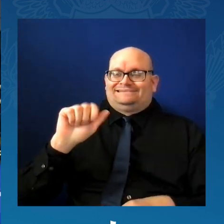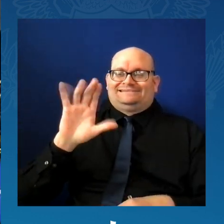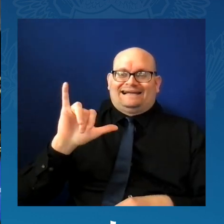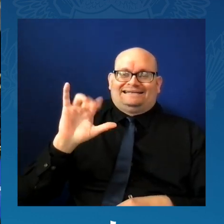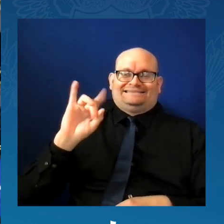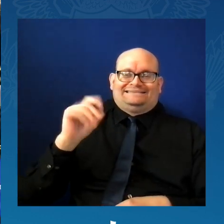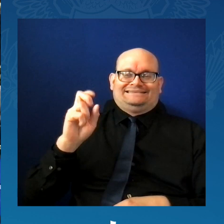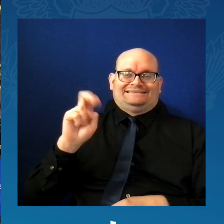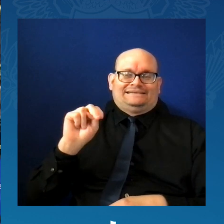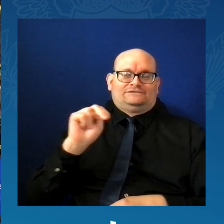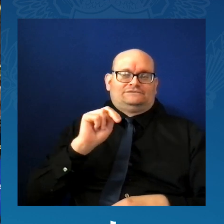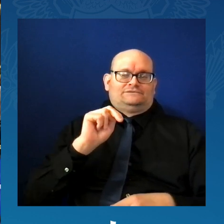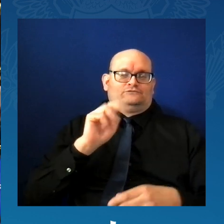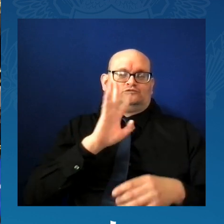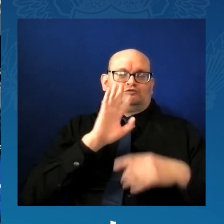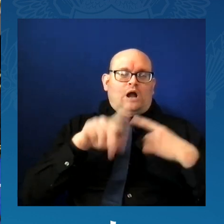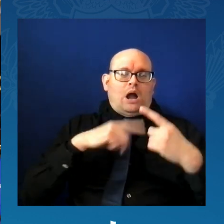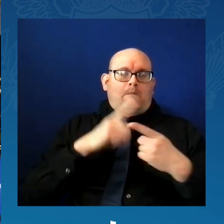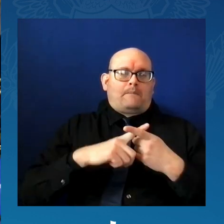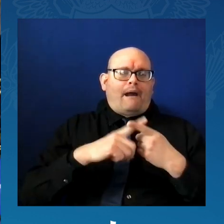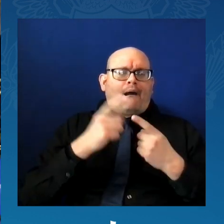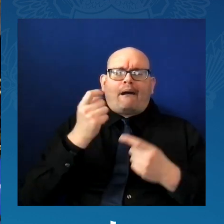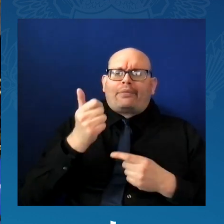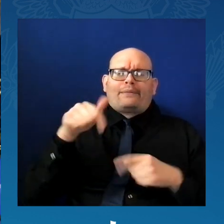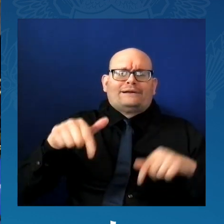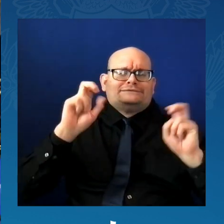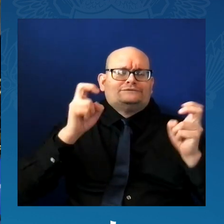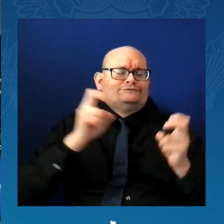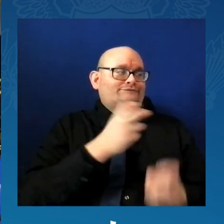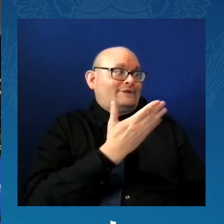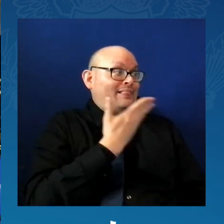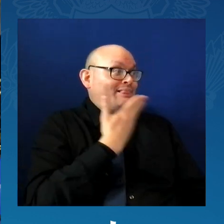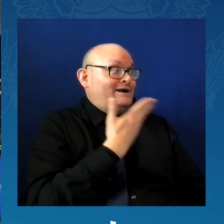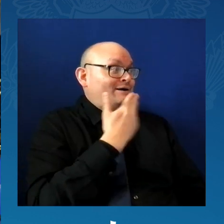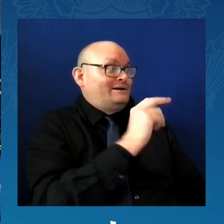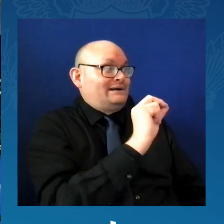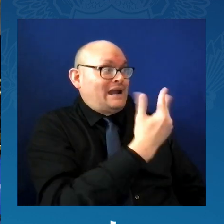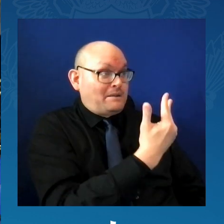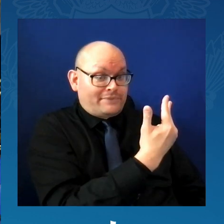America's done a great job enabling private innovation in space. Our biggest challenge now